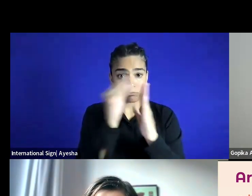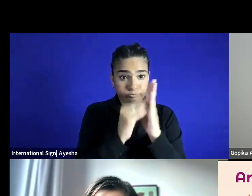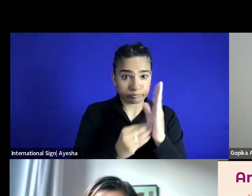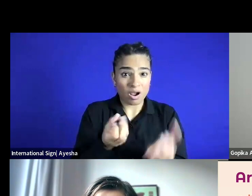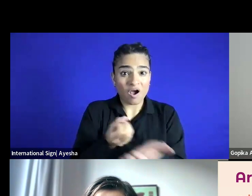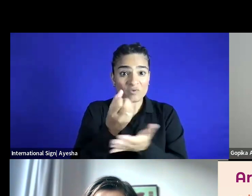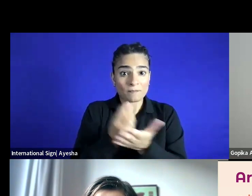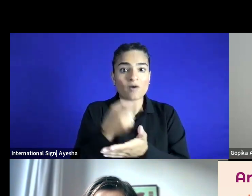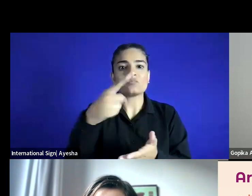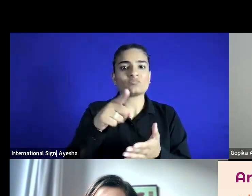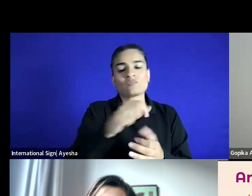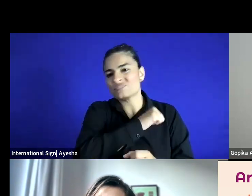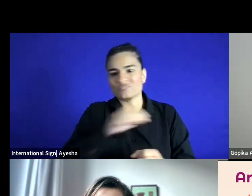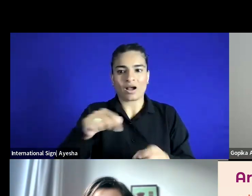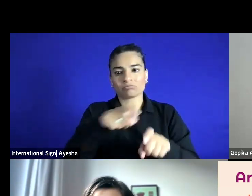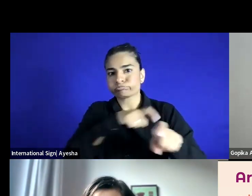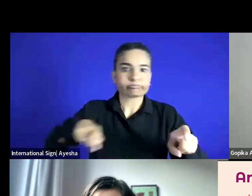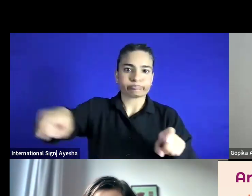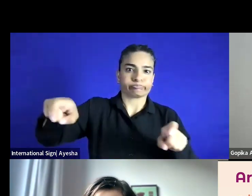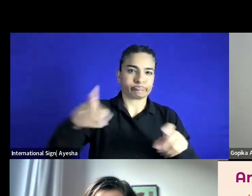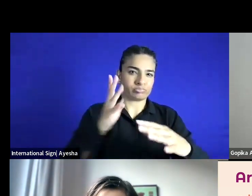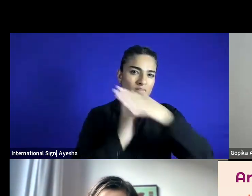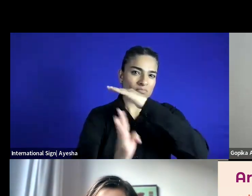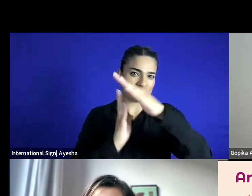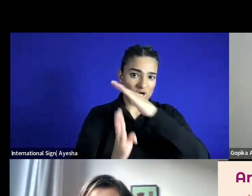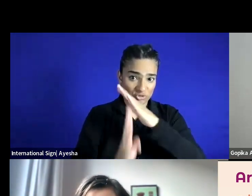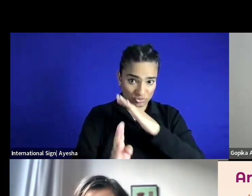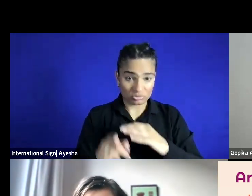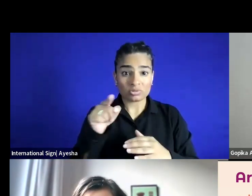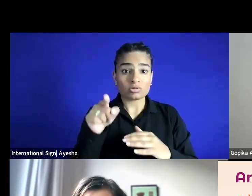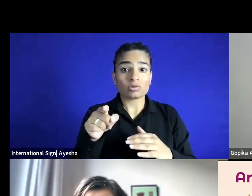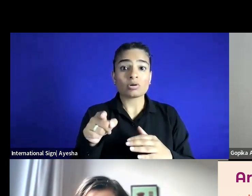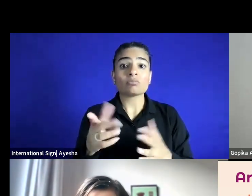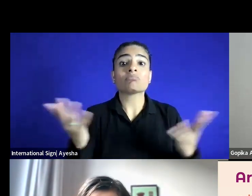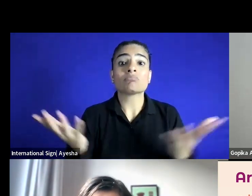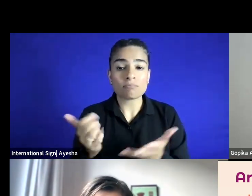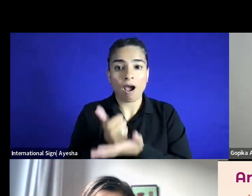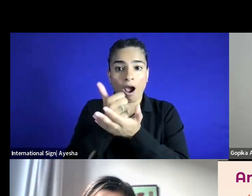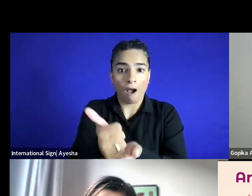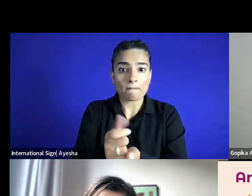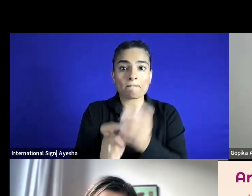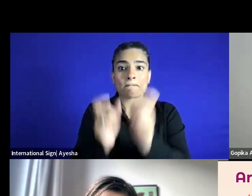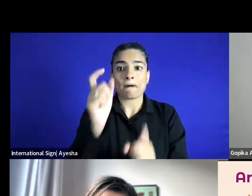So a fast track essentially means that somebody would help you, meet you, and guide you through immigration.